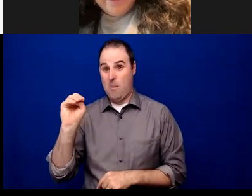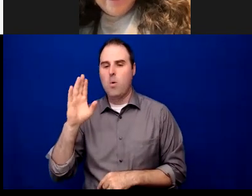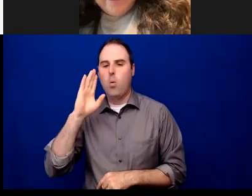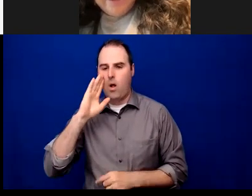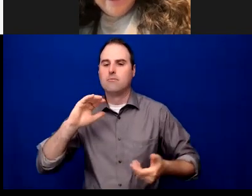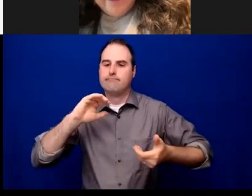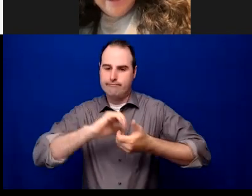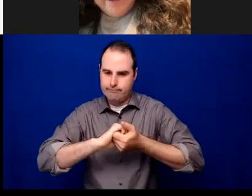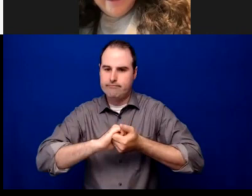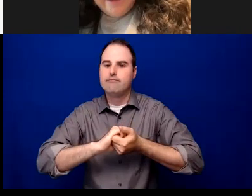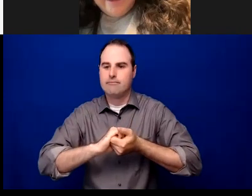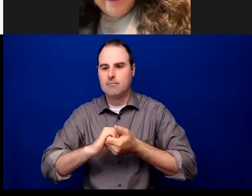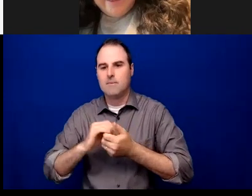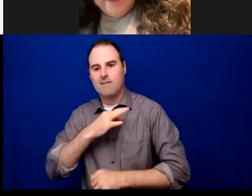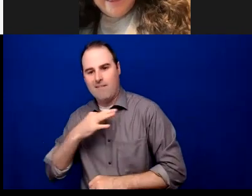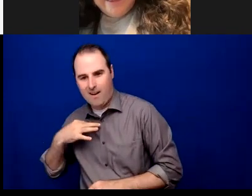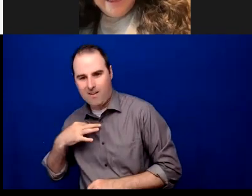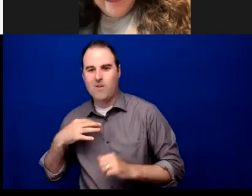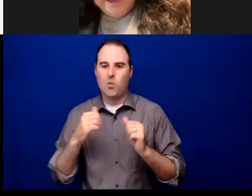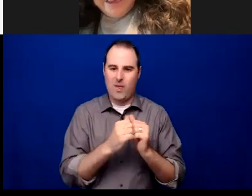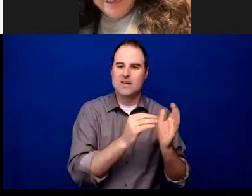It's a it's really a a joint effort.